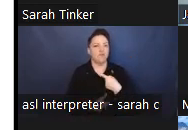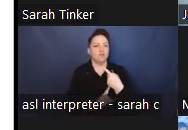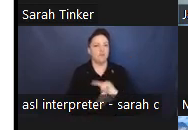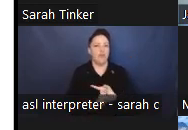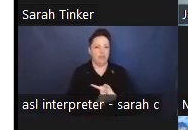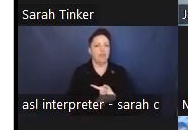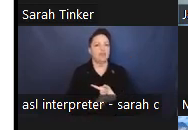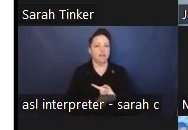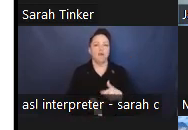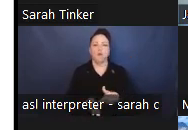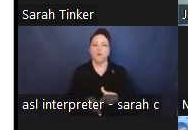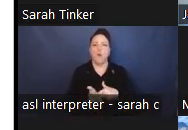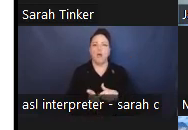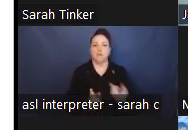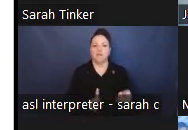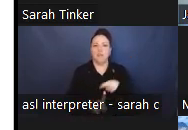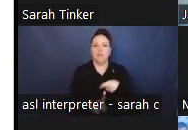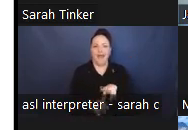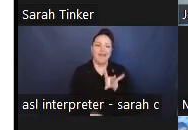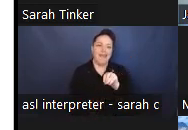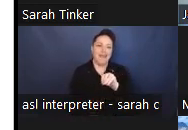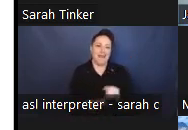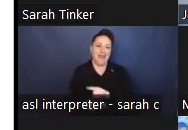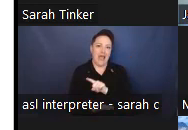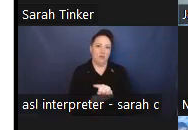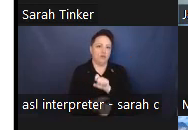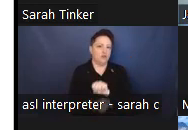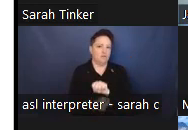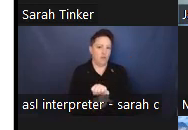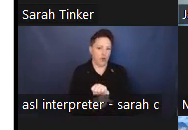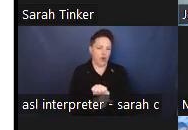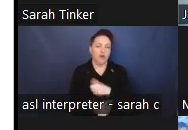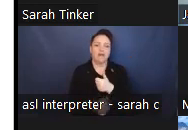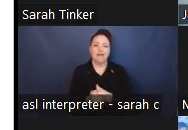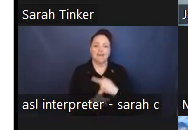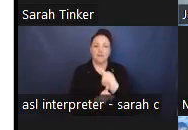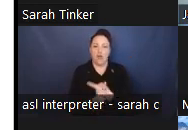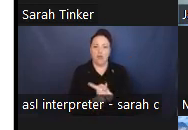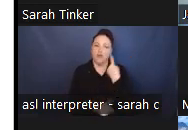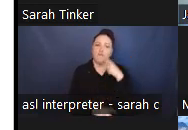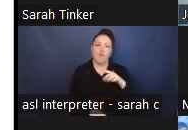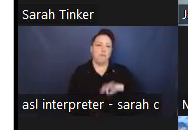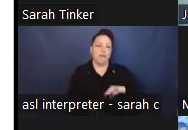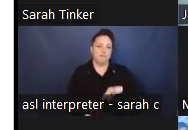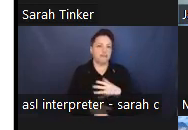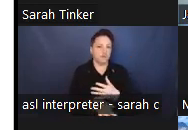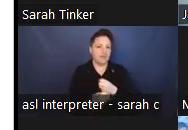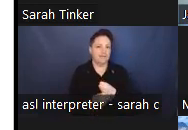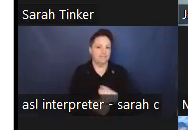to be 80 hours of work per month, full benefits received so we've been notifying people.